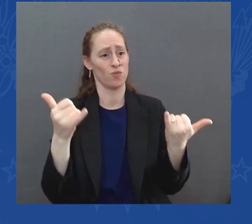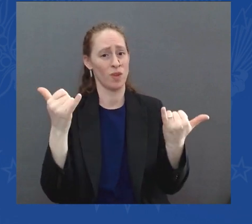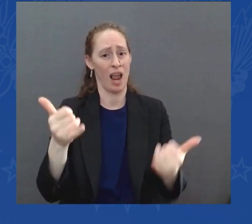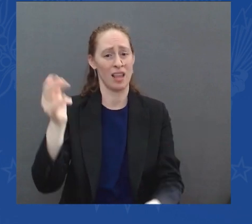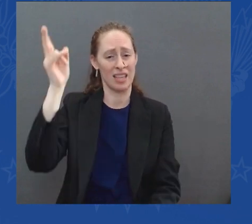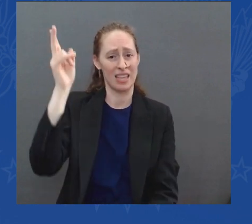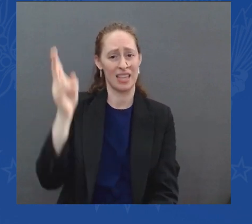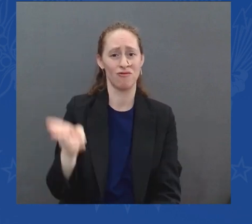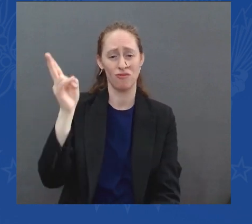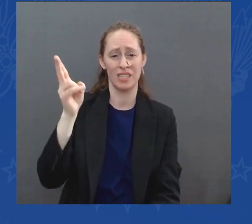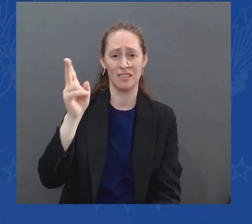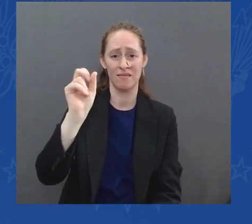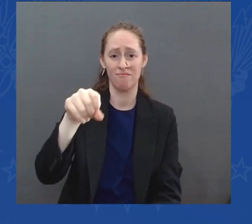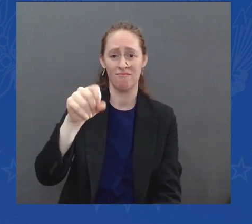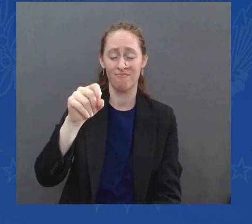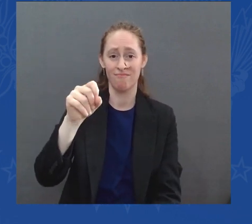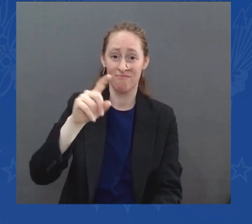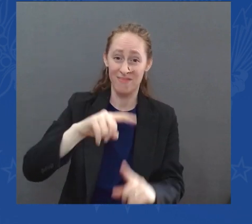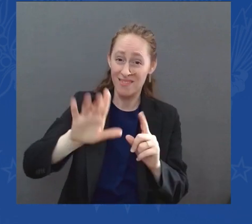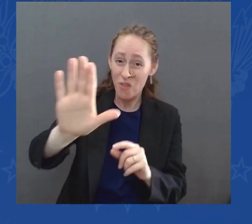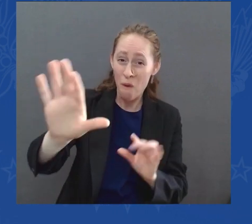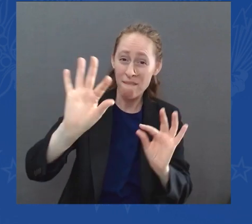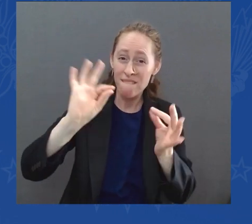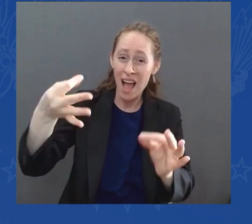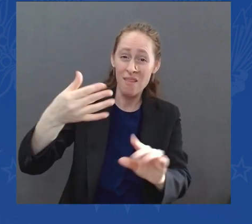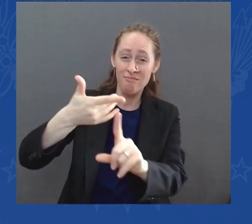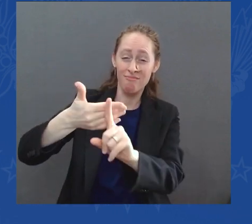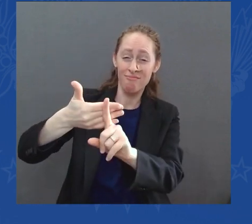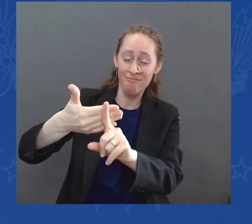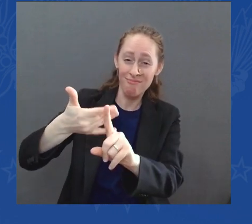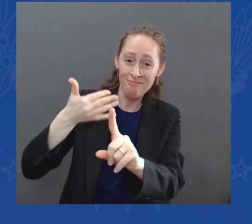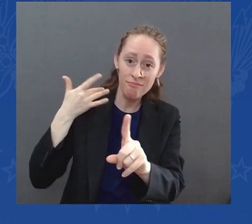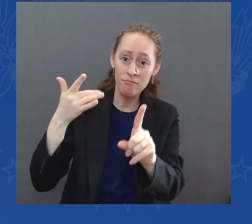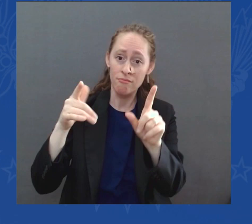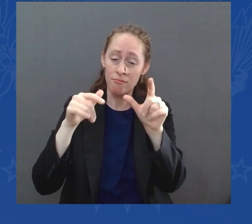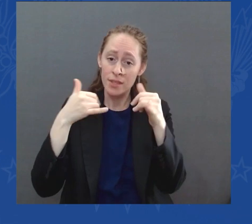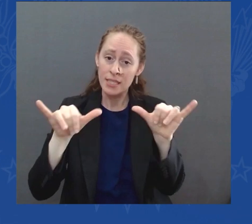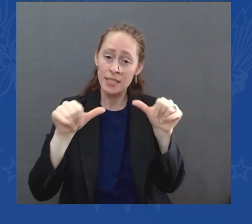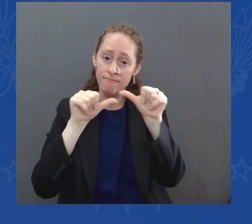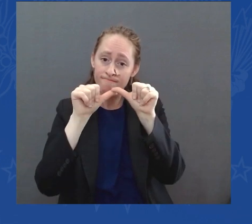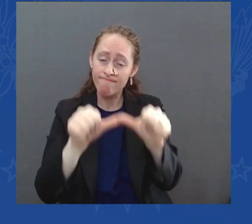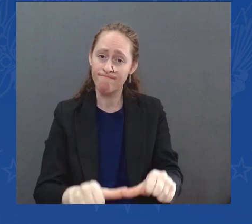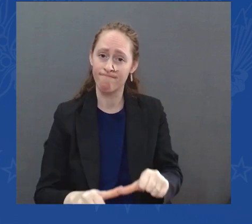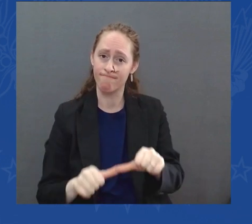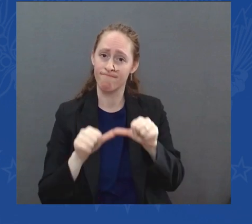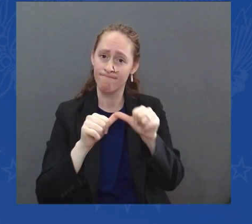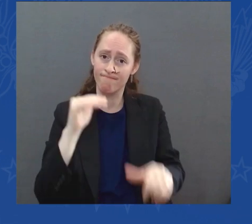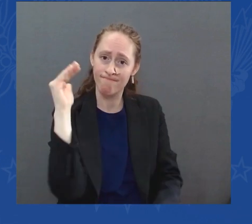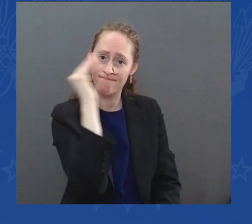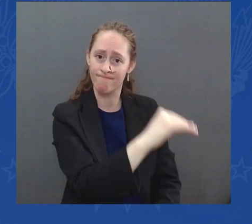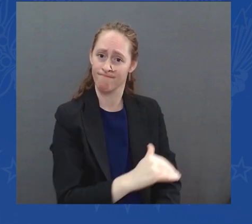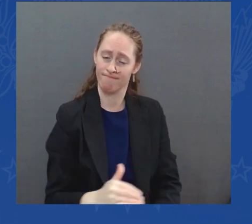maintaining your family's legacy of speaking truth, always. So thank you. It's good to see everybody, President Biden,